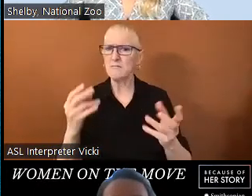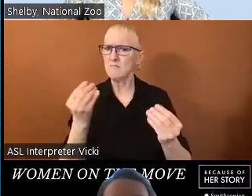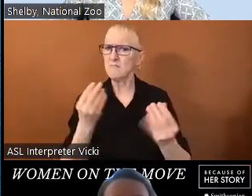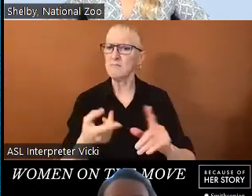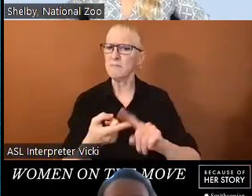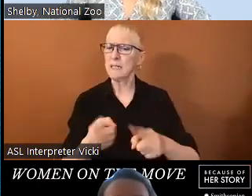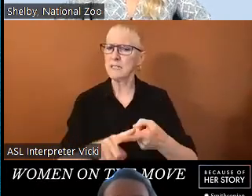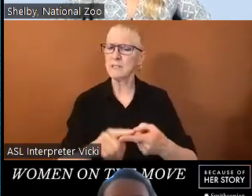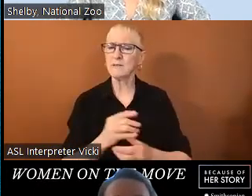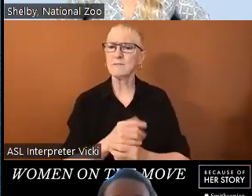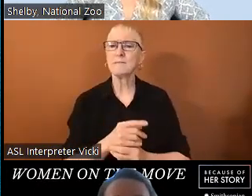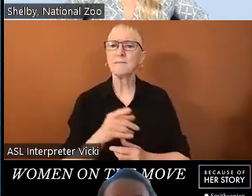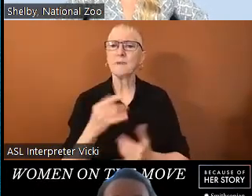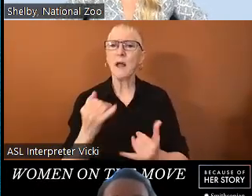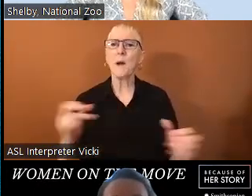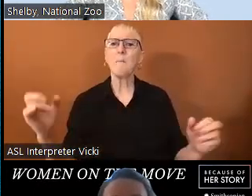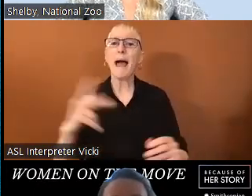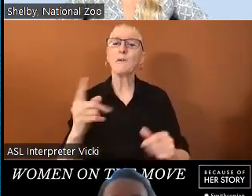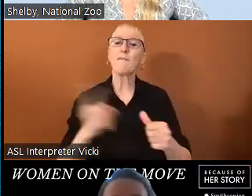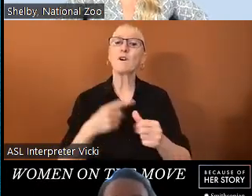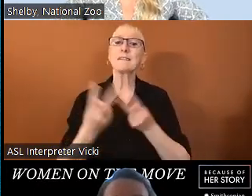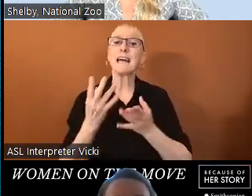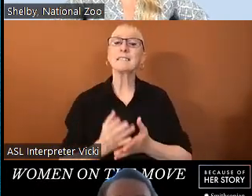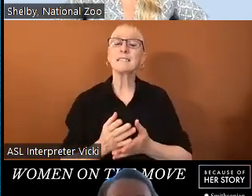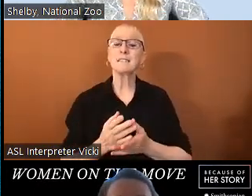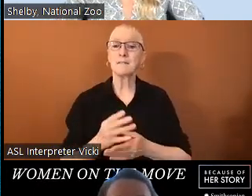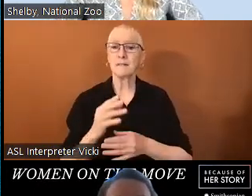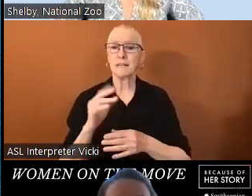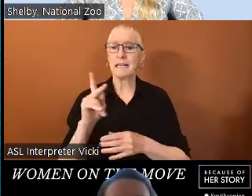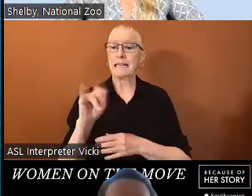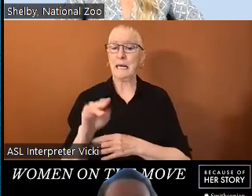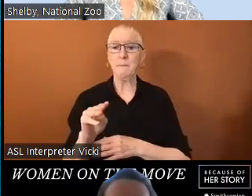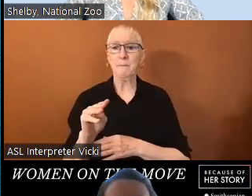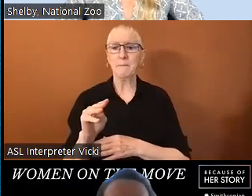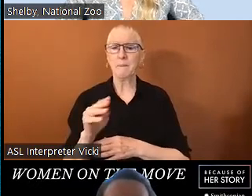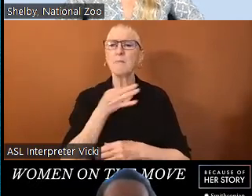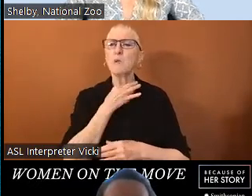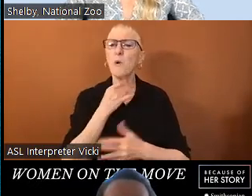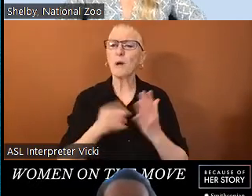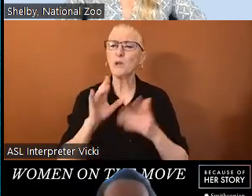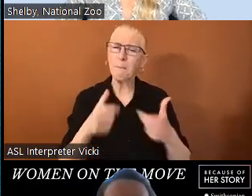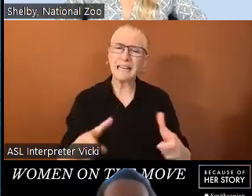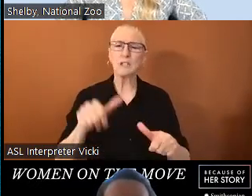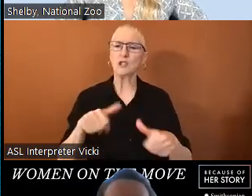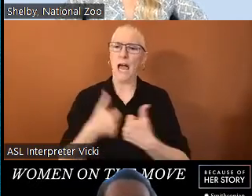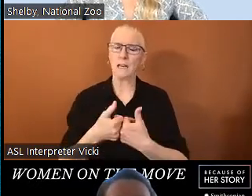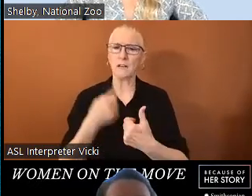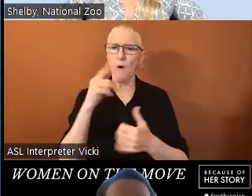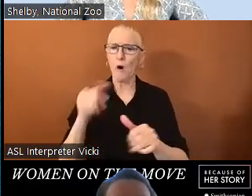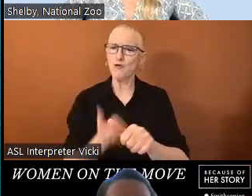So we're going to go back to our first guest that we spoke to today,. Kim, what is your biggest challenge tracking animals in the water?